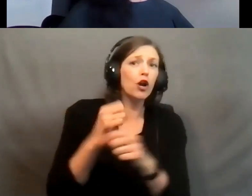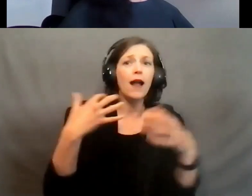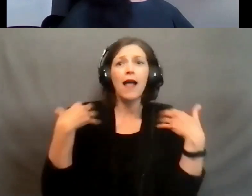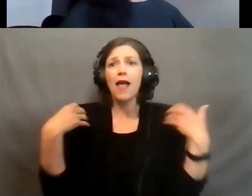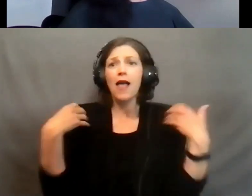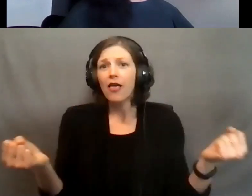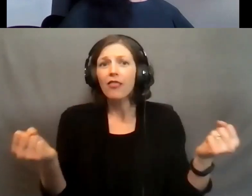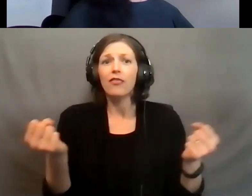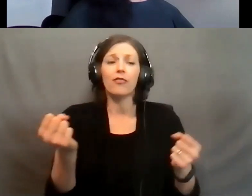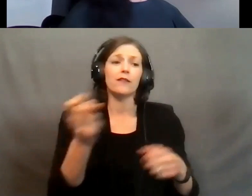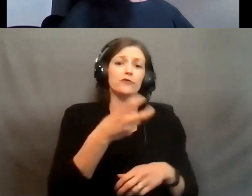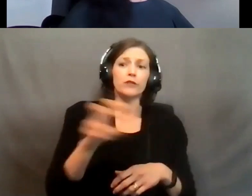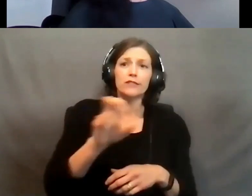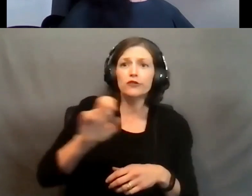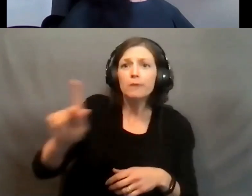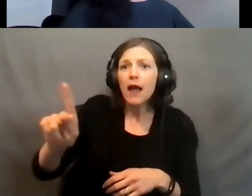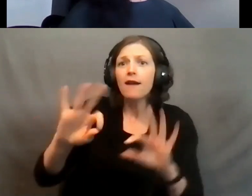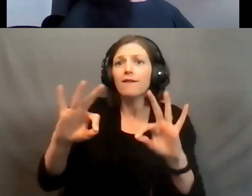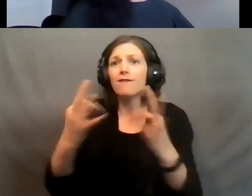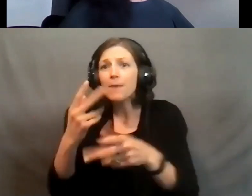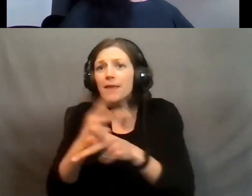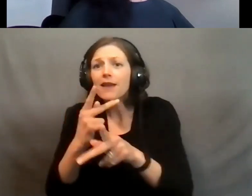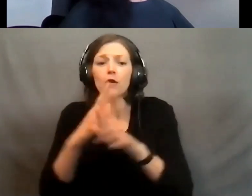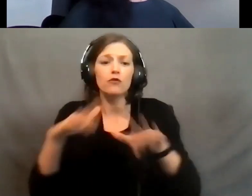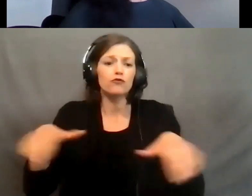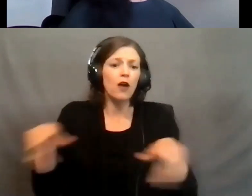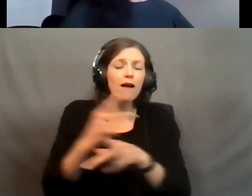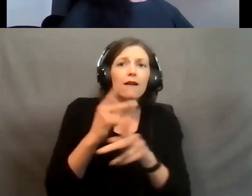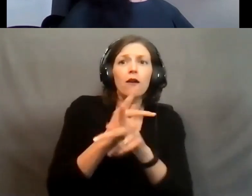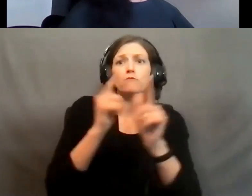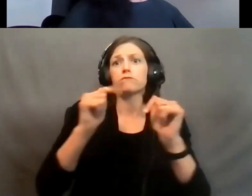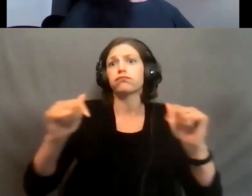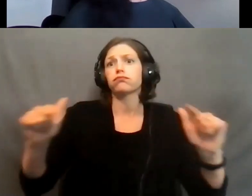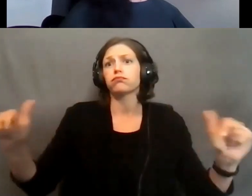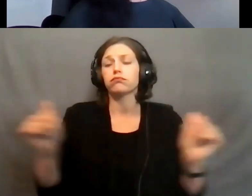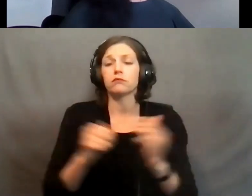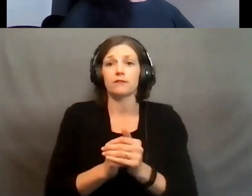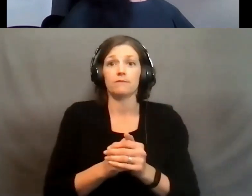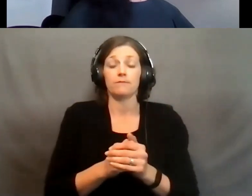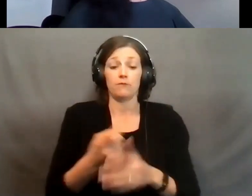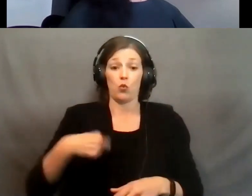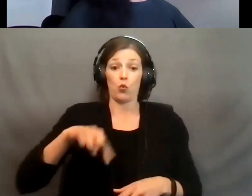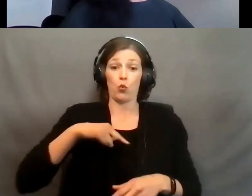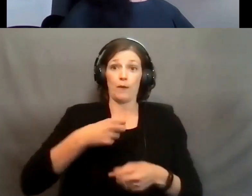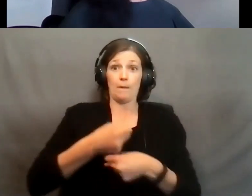back, family care, child care, and by 13:04:20 us making this available